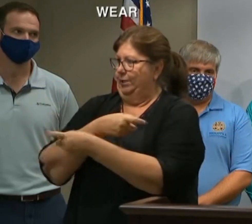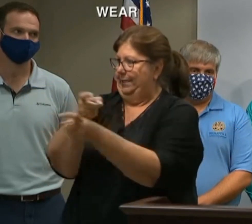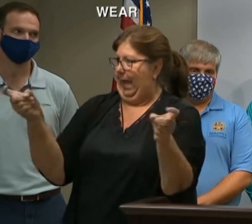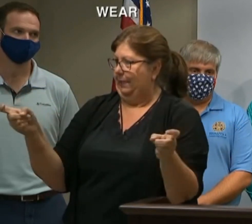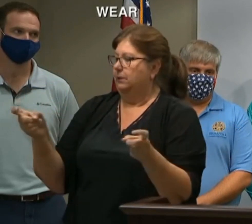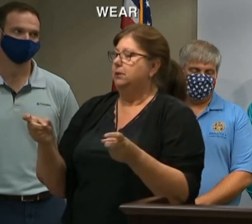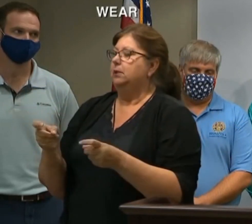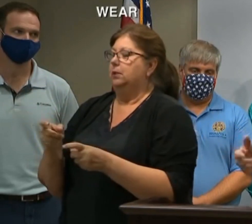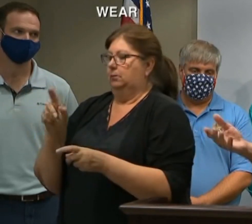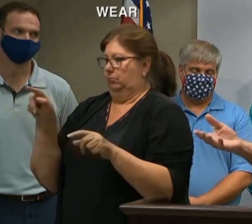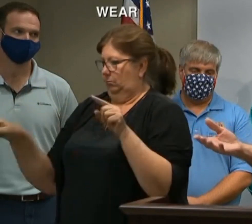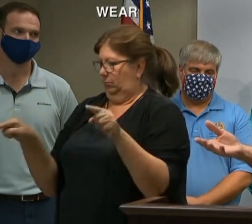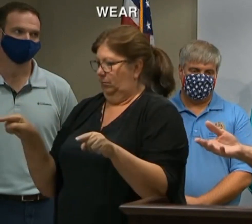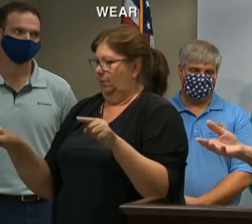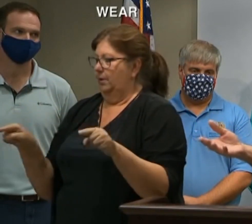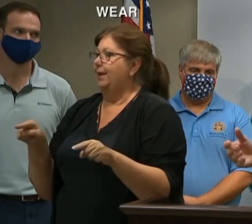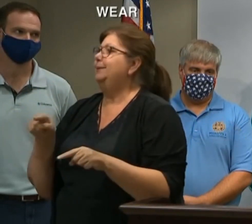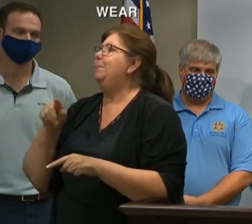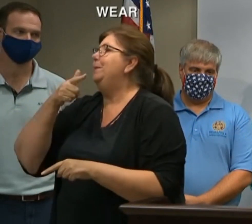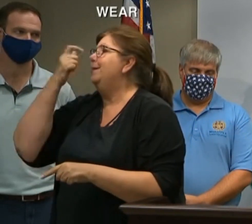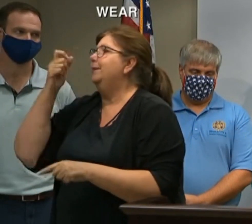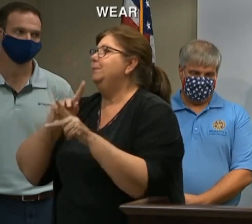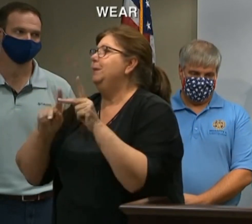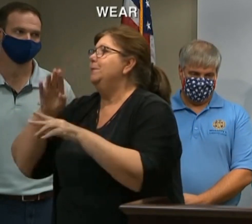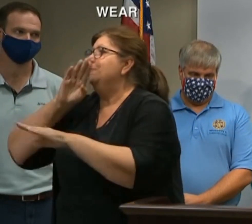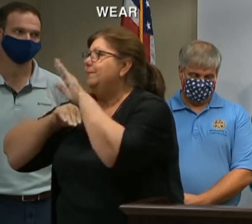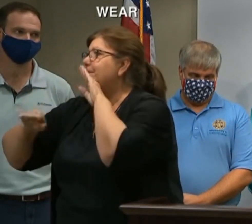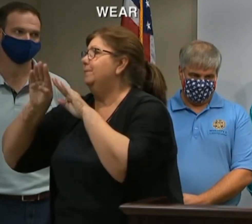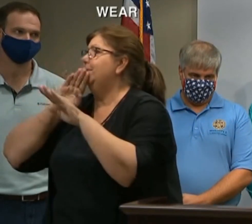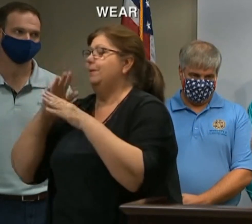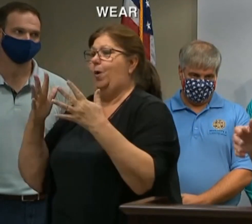uh we know we're past the 72 hours and we ask everybody to be prepared for the